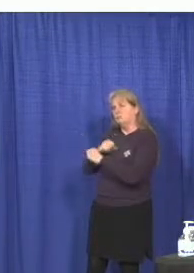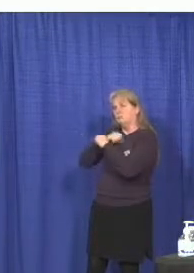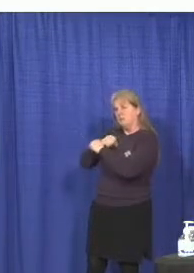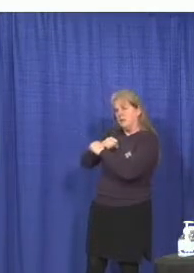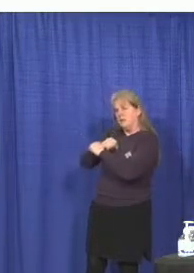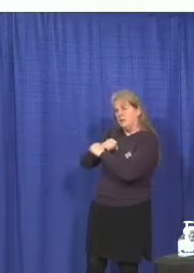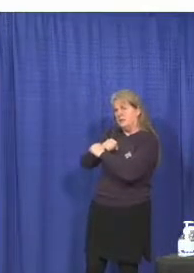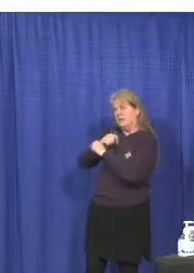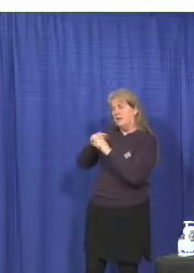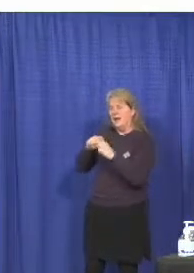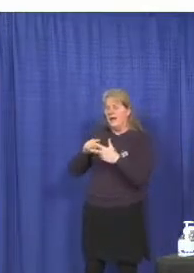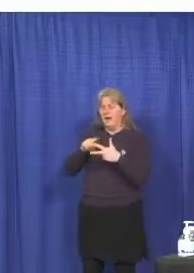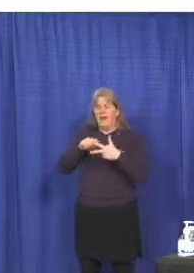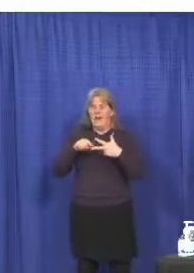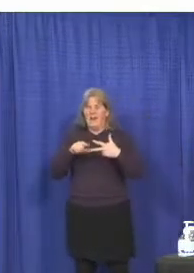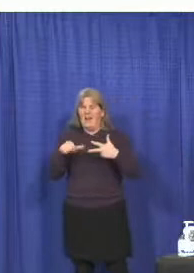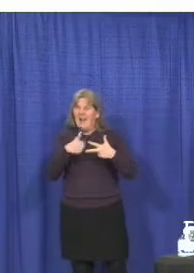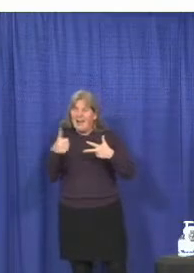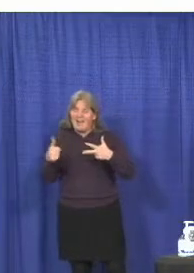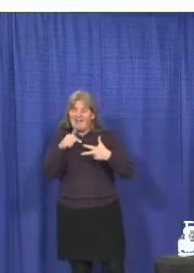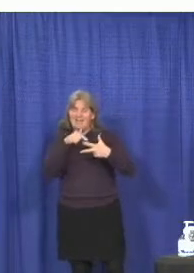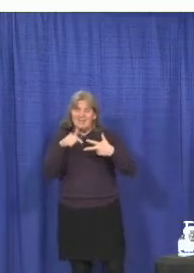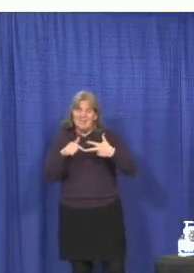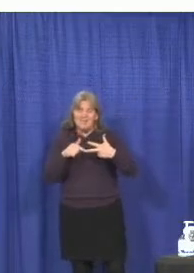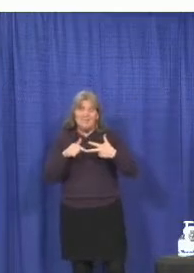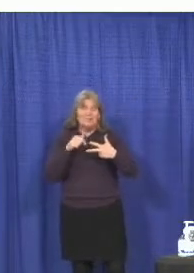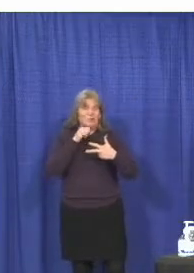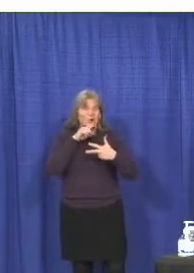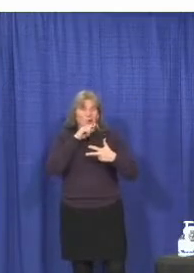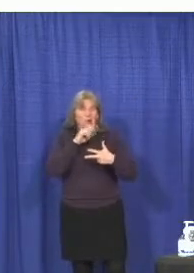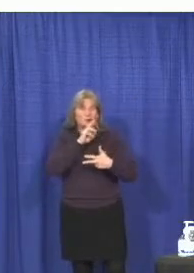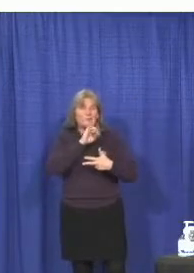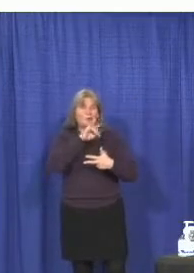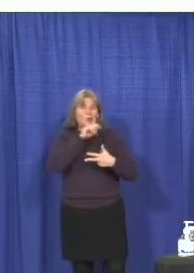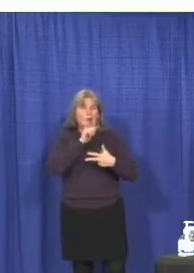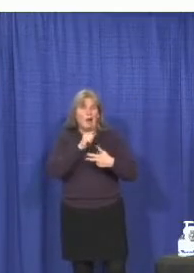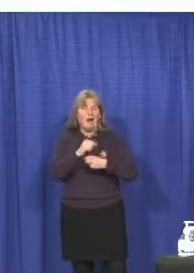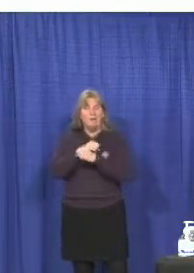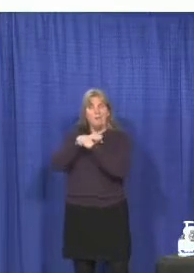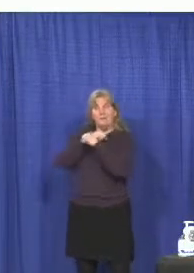variant but we know less about the effectiveness against the other variants of concern